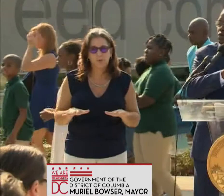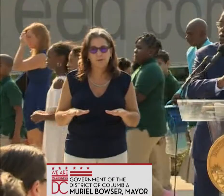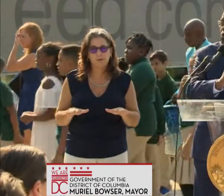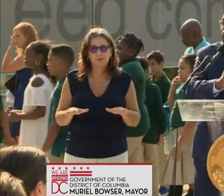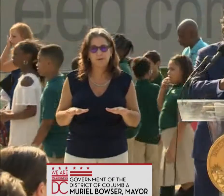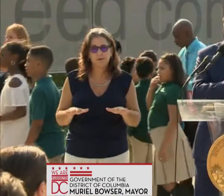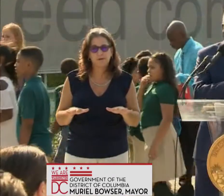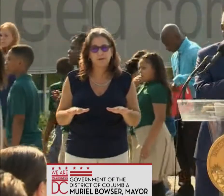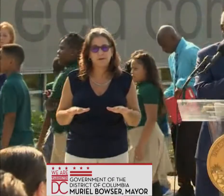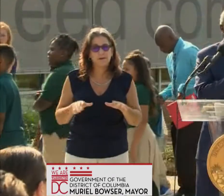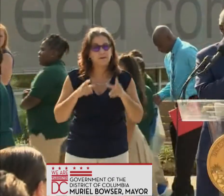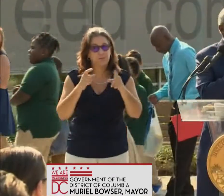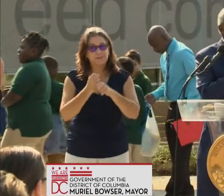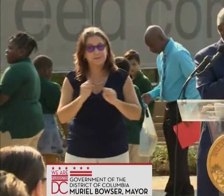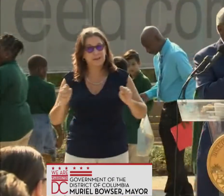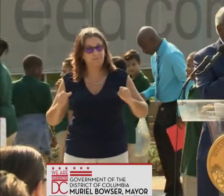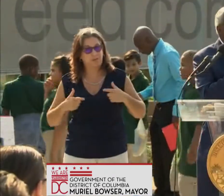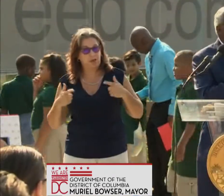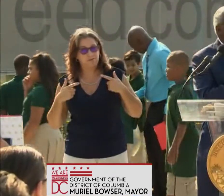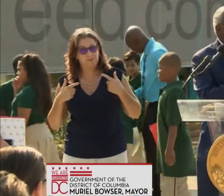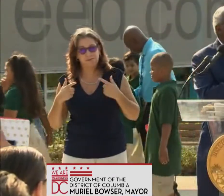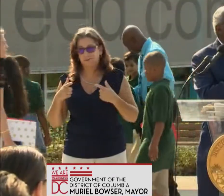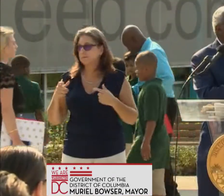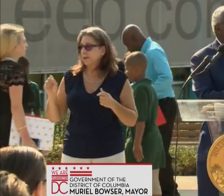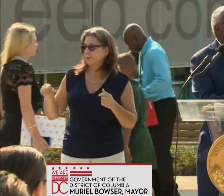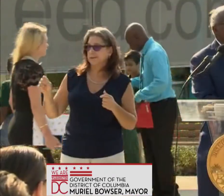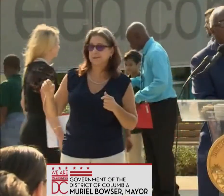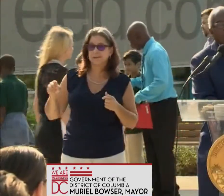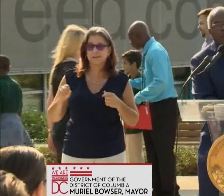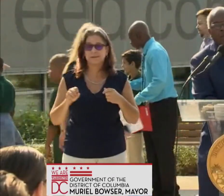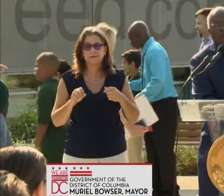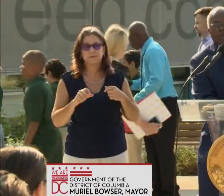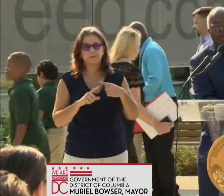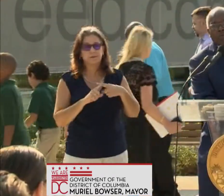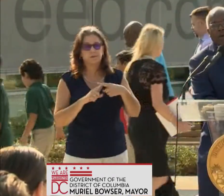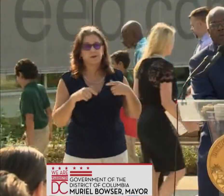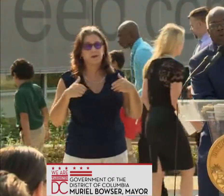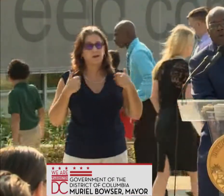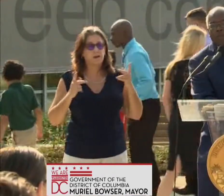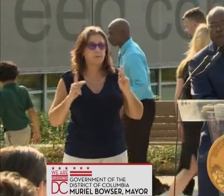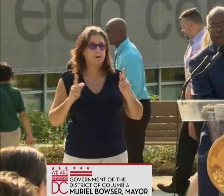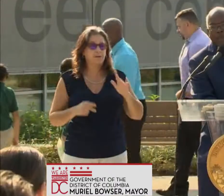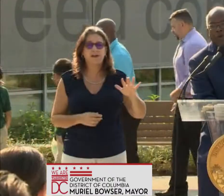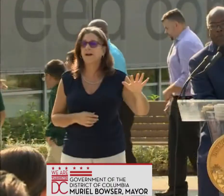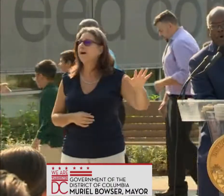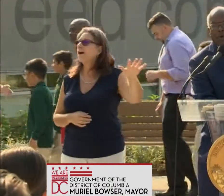children but young people everywhere and that's why we are happy to partner with